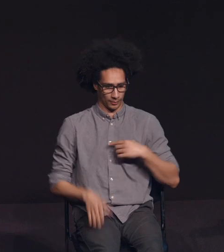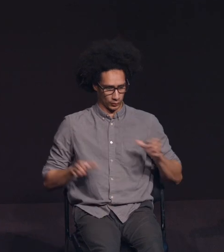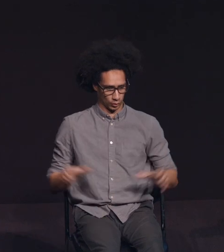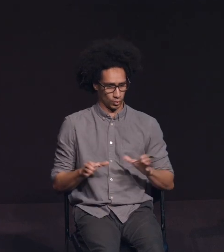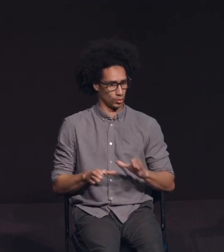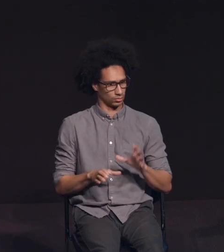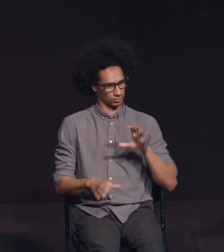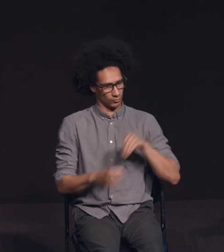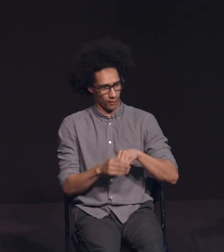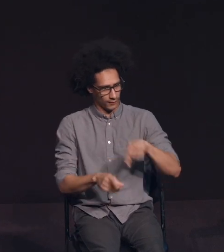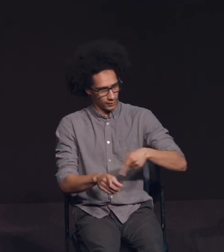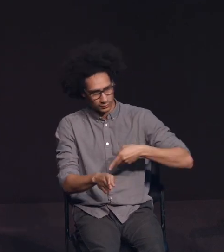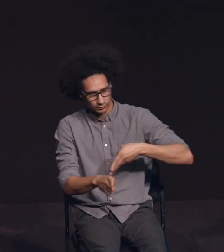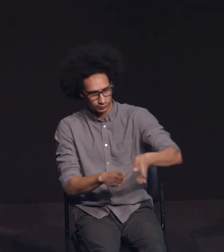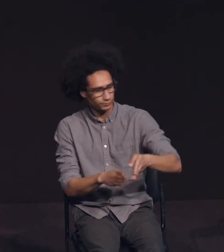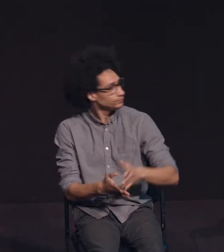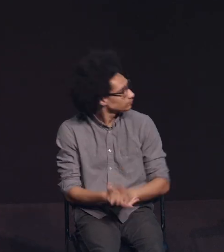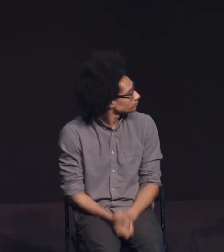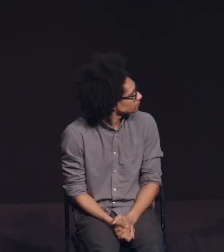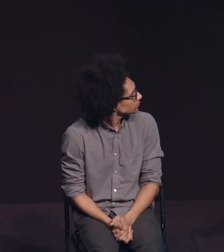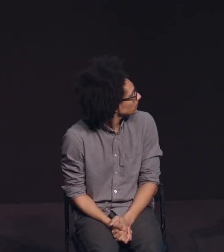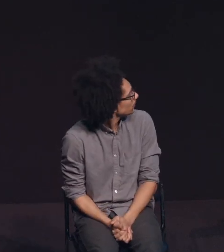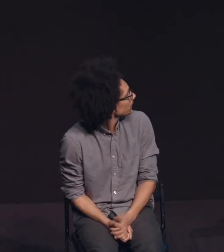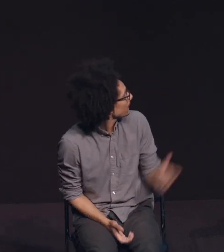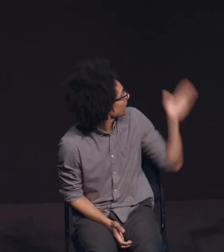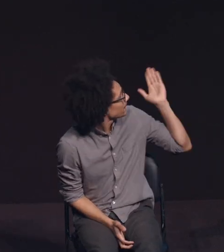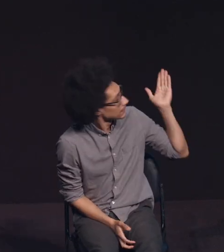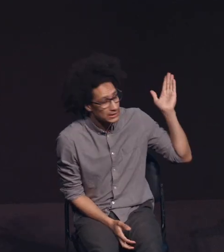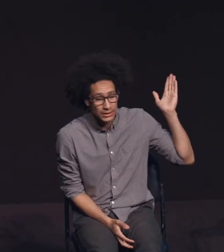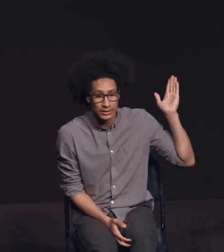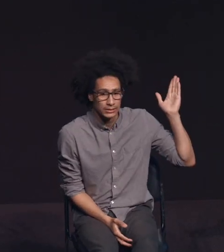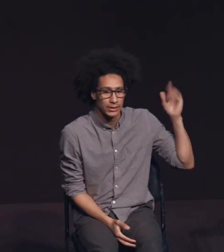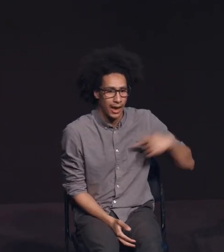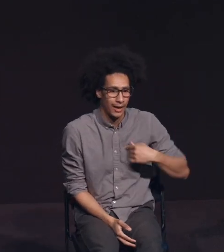and this is--I didn't have this as a part of the